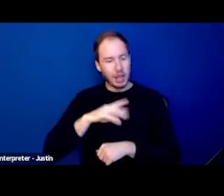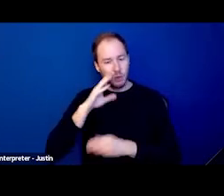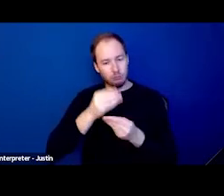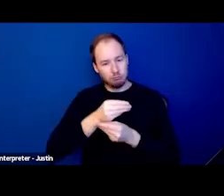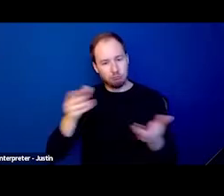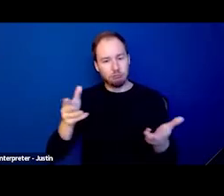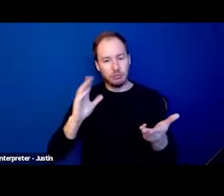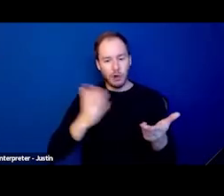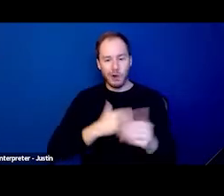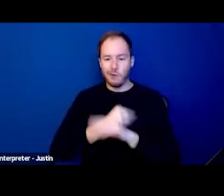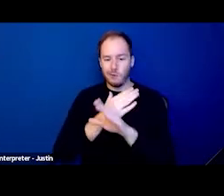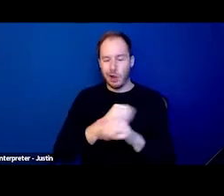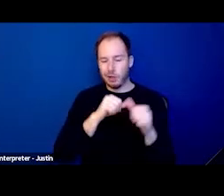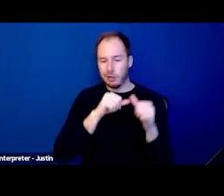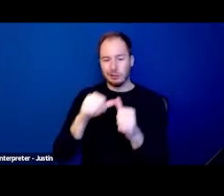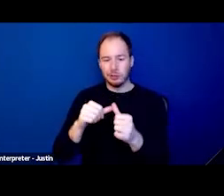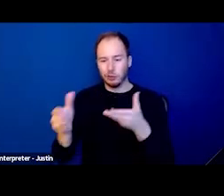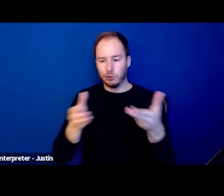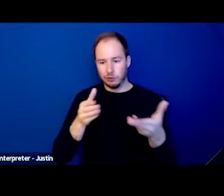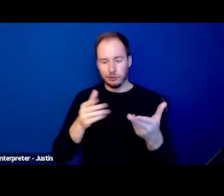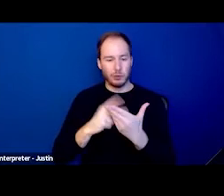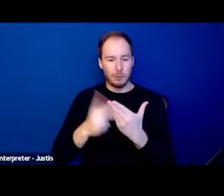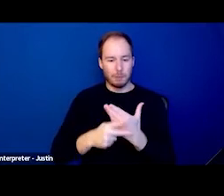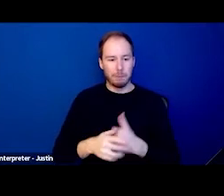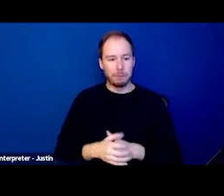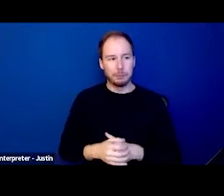our crisis continuum of services, next slide.